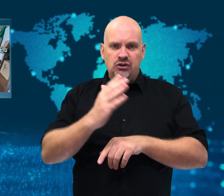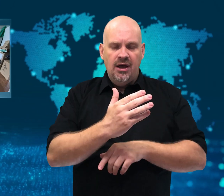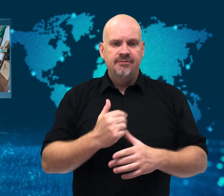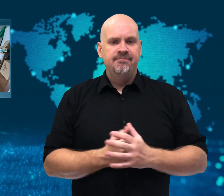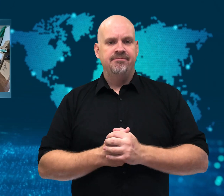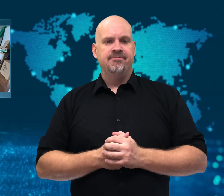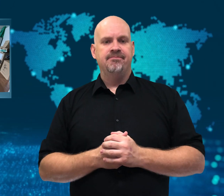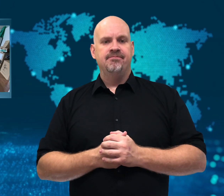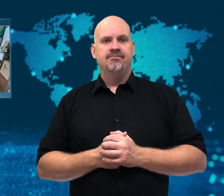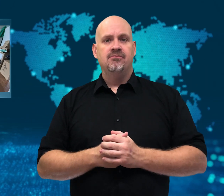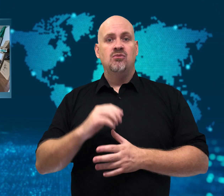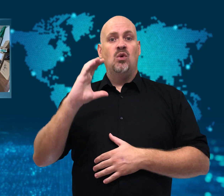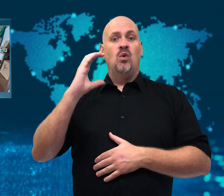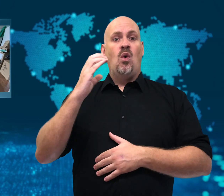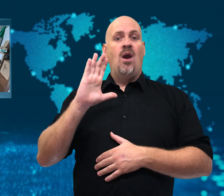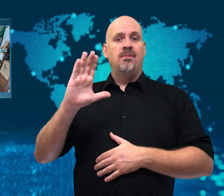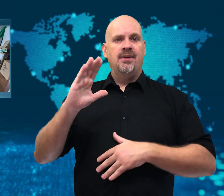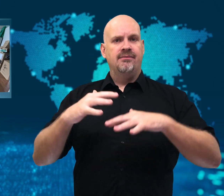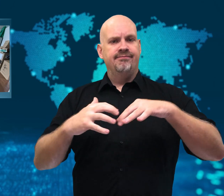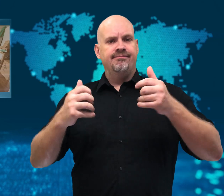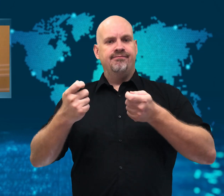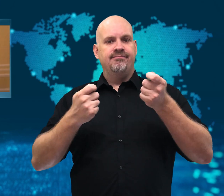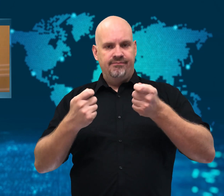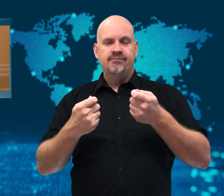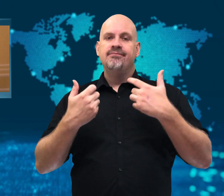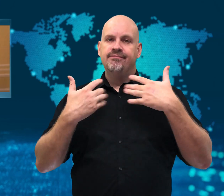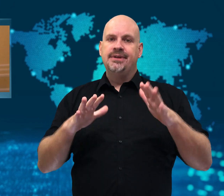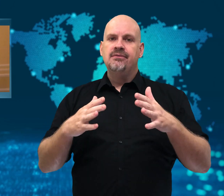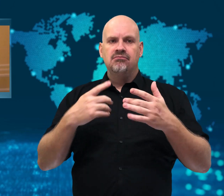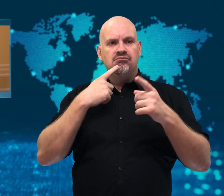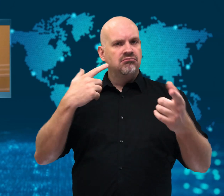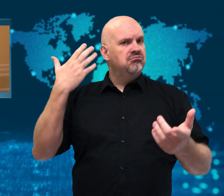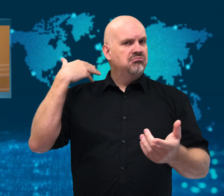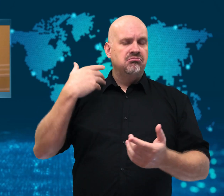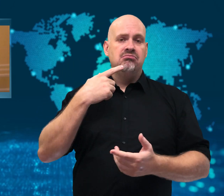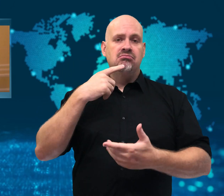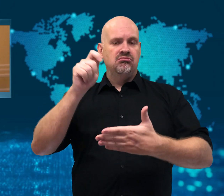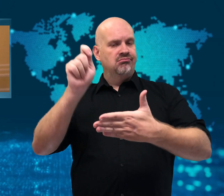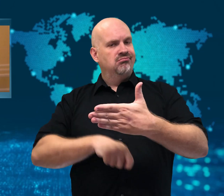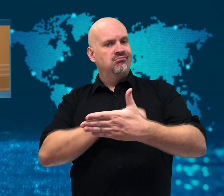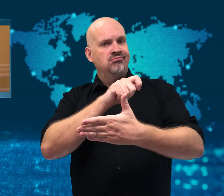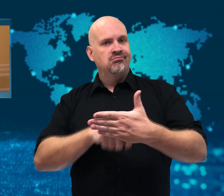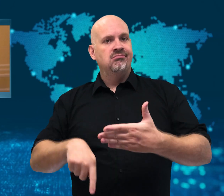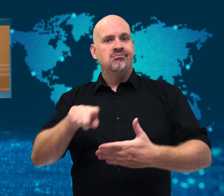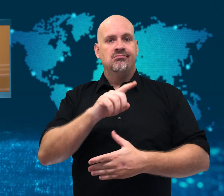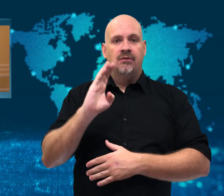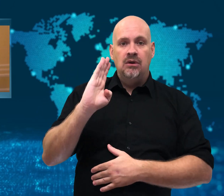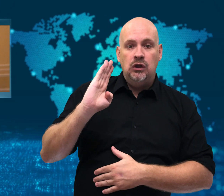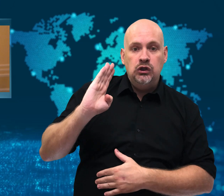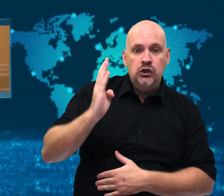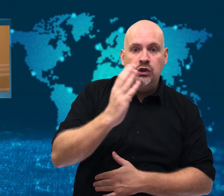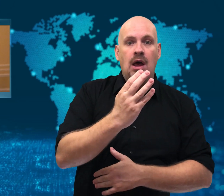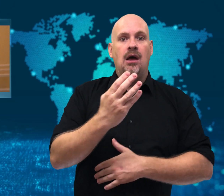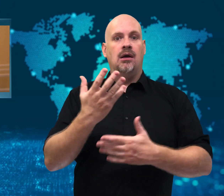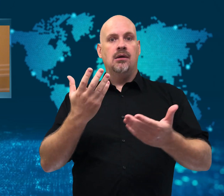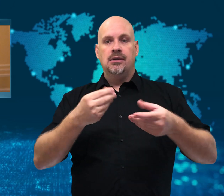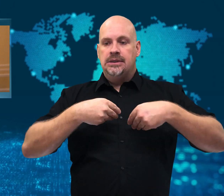The sharks would have ranged from one to five meters long.